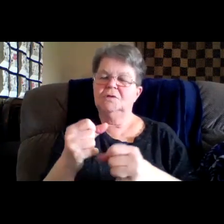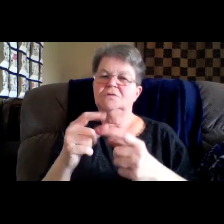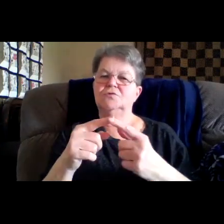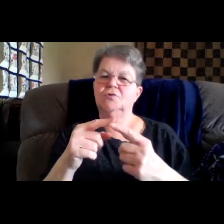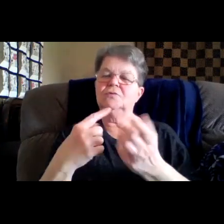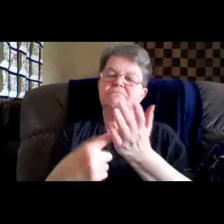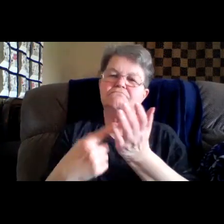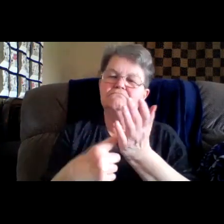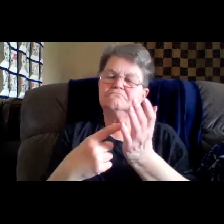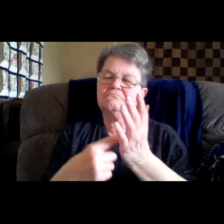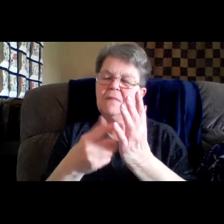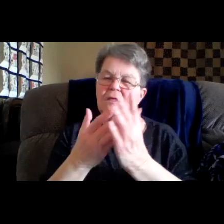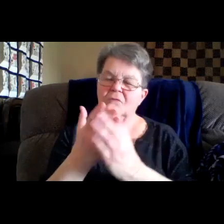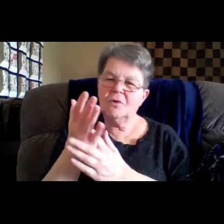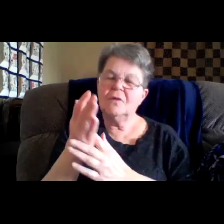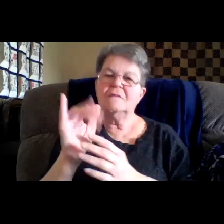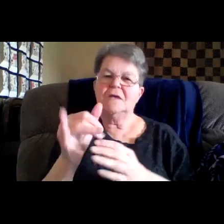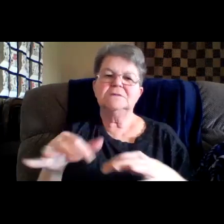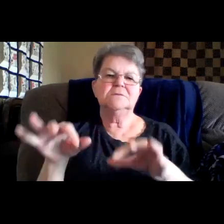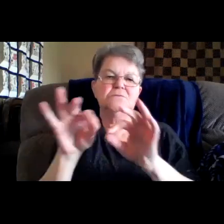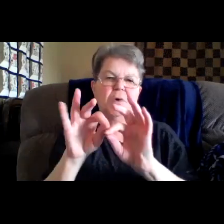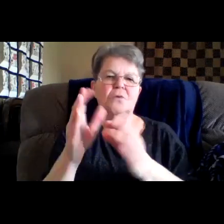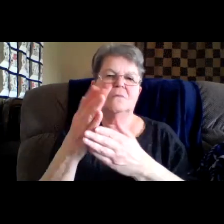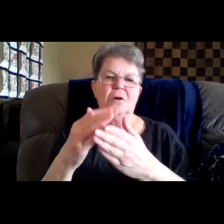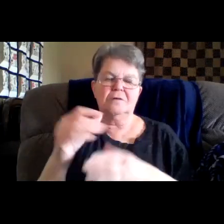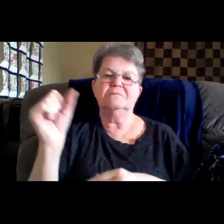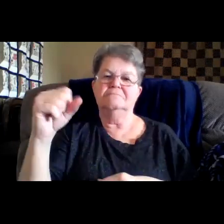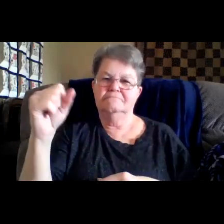is really a key element for you,